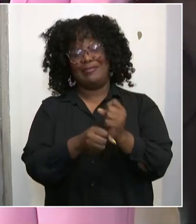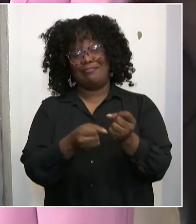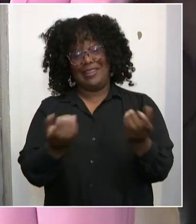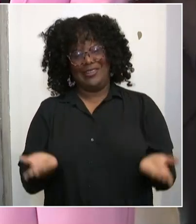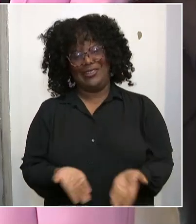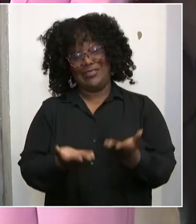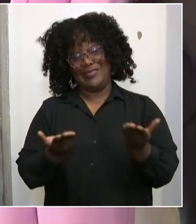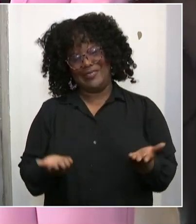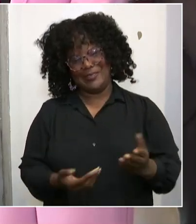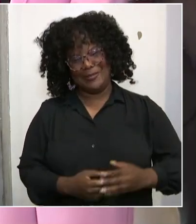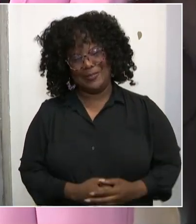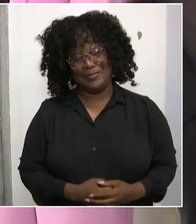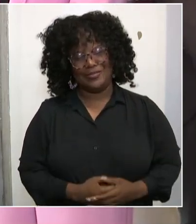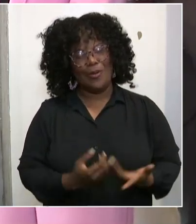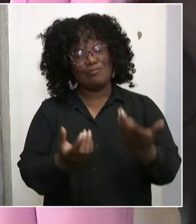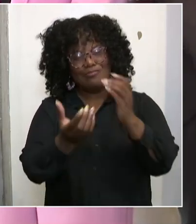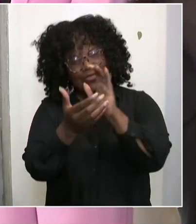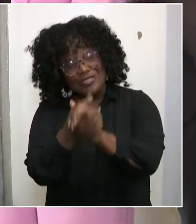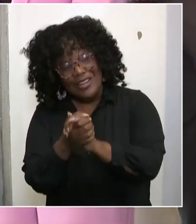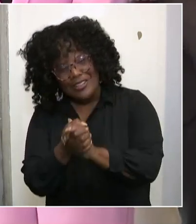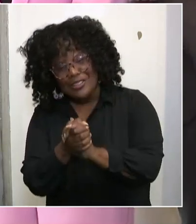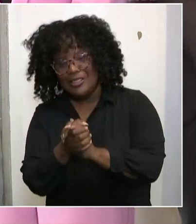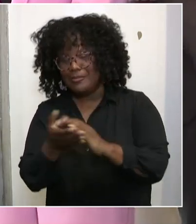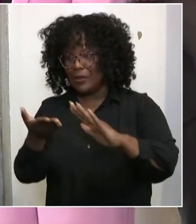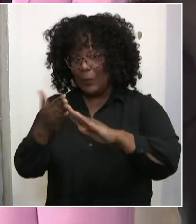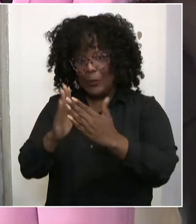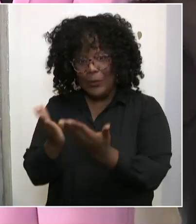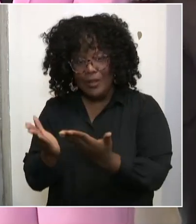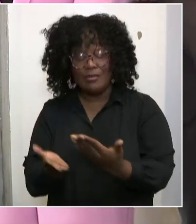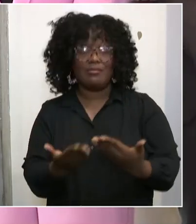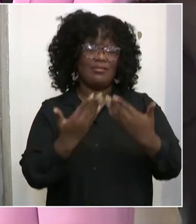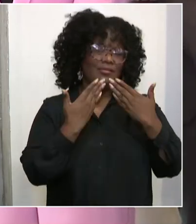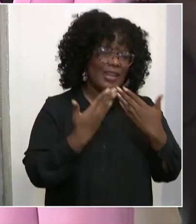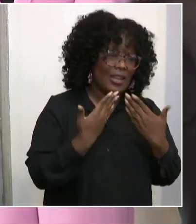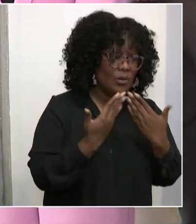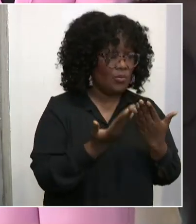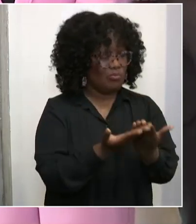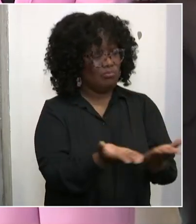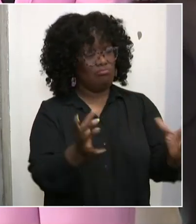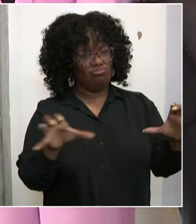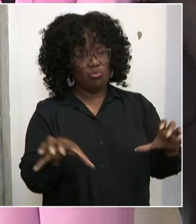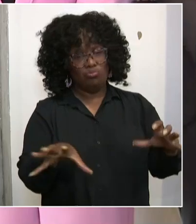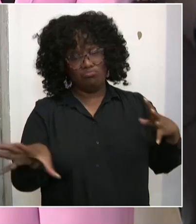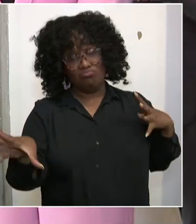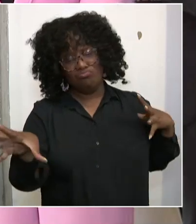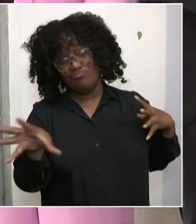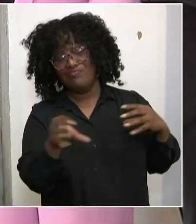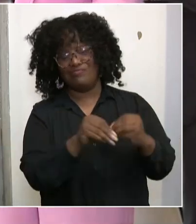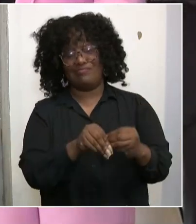thank you for all that you've done and thank you for this amazing moment for our city, our community, and our movement. Thank you so much.